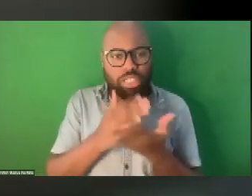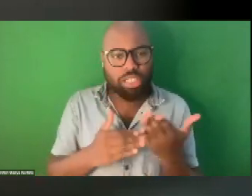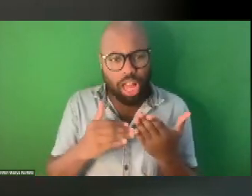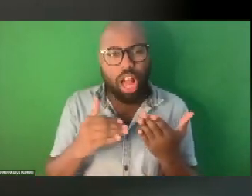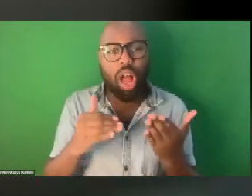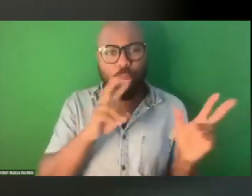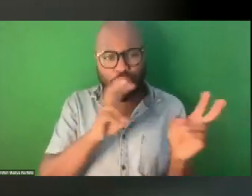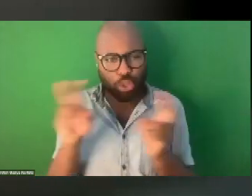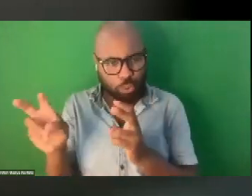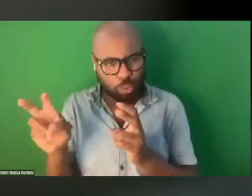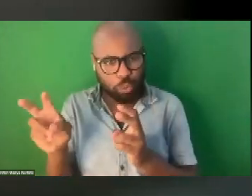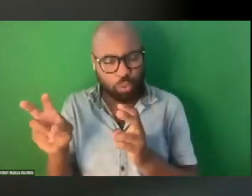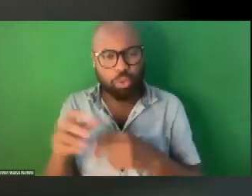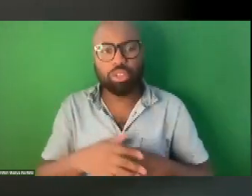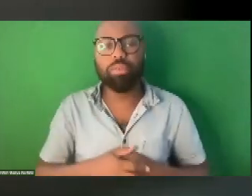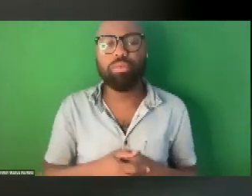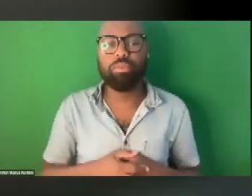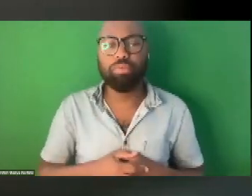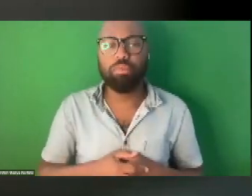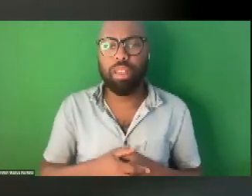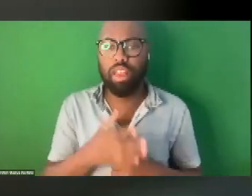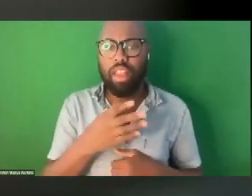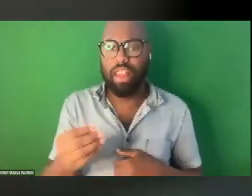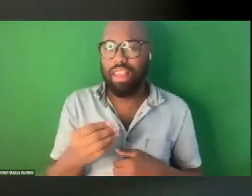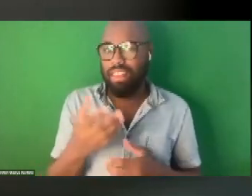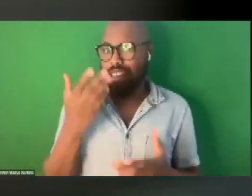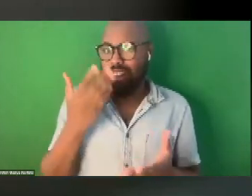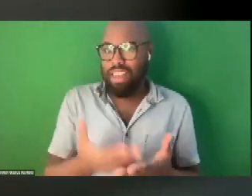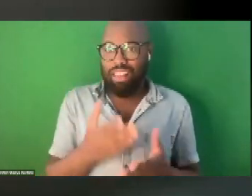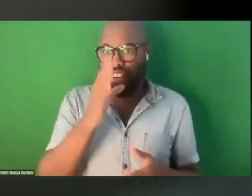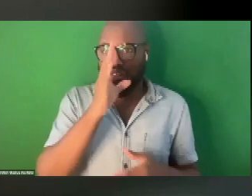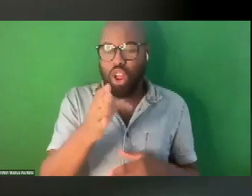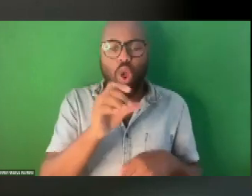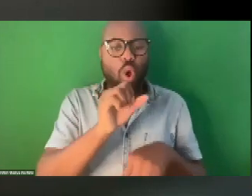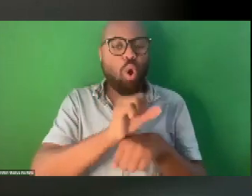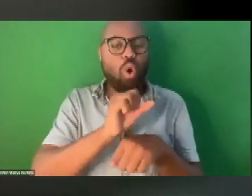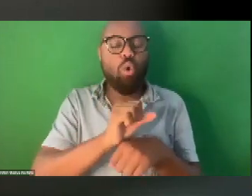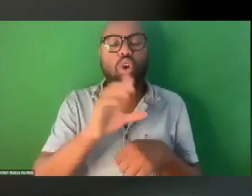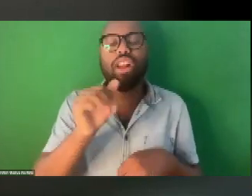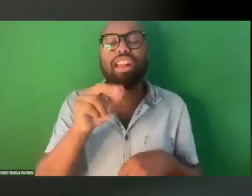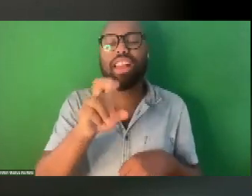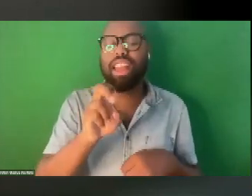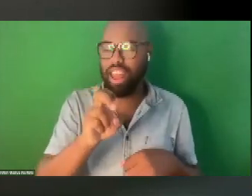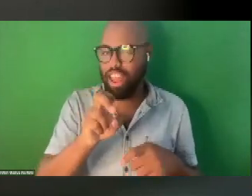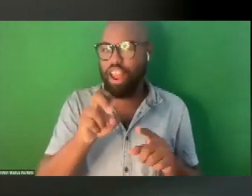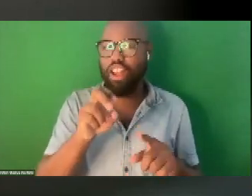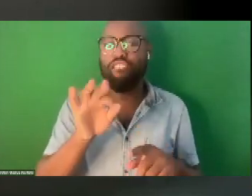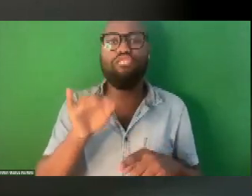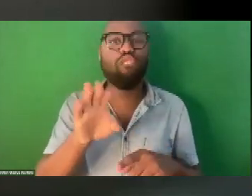that the direct care workforce isn't defined, so people who are in